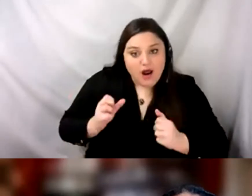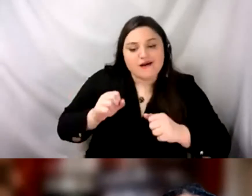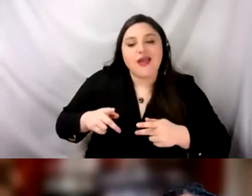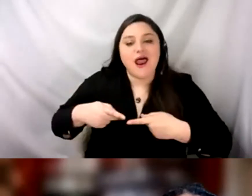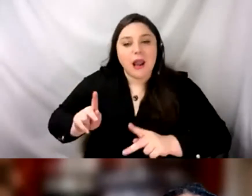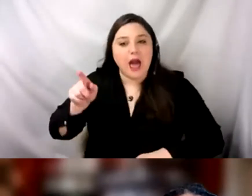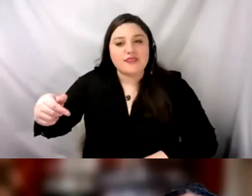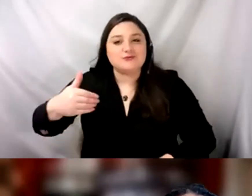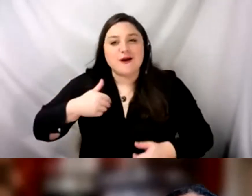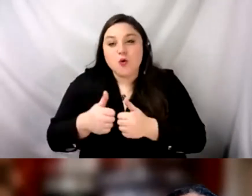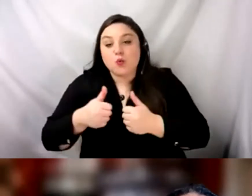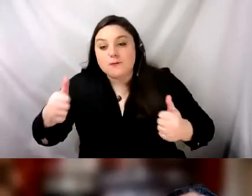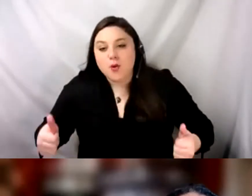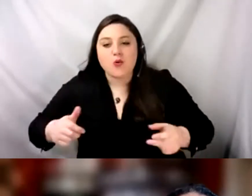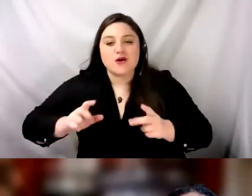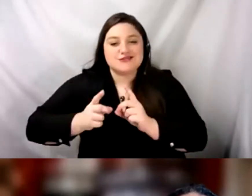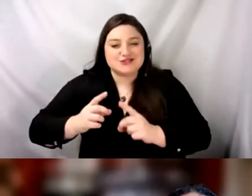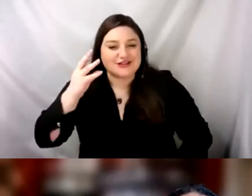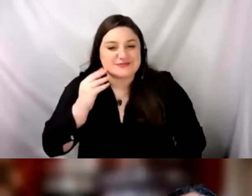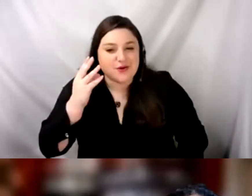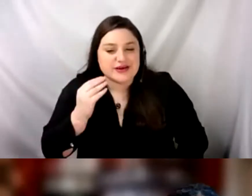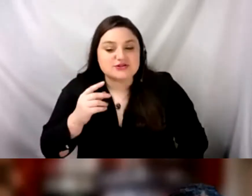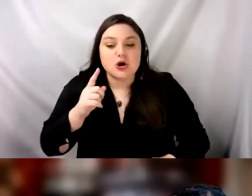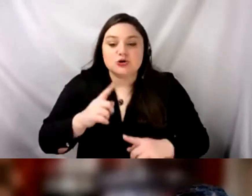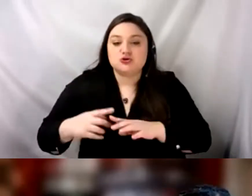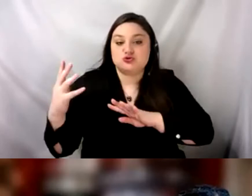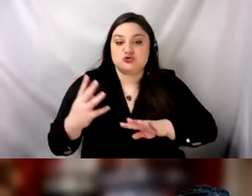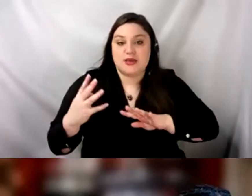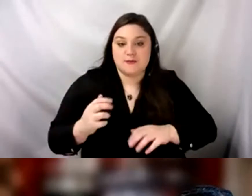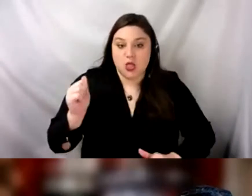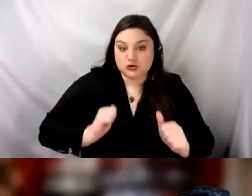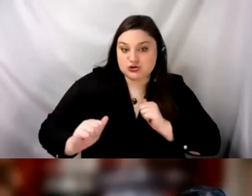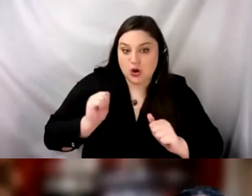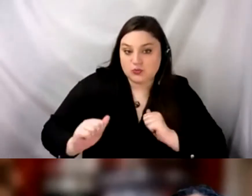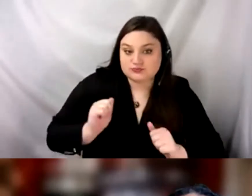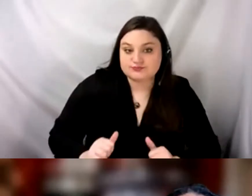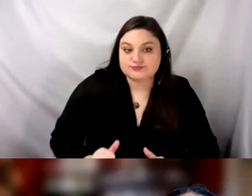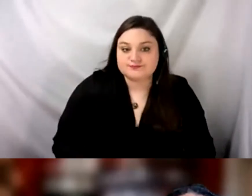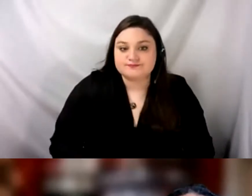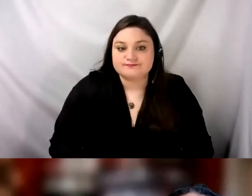Stream the show. But they cannot come in and a reasonable exemption -- or reasonable exception